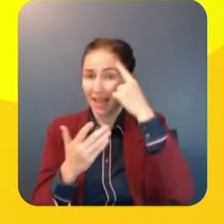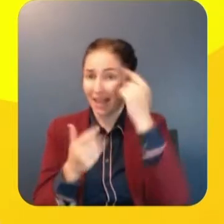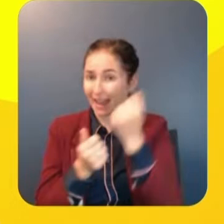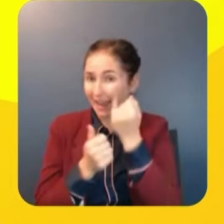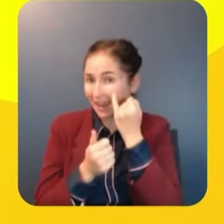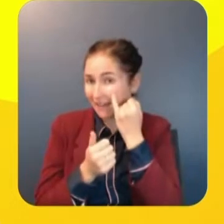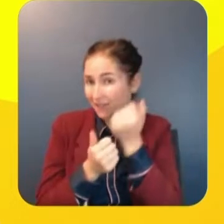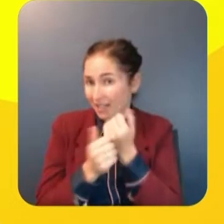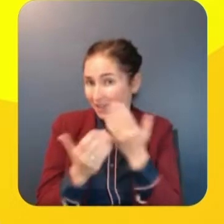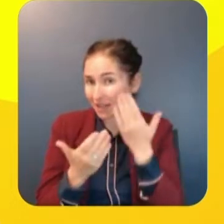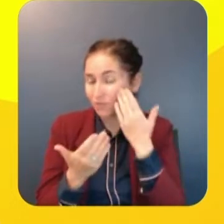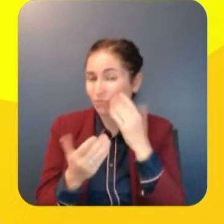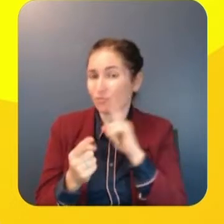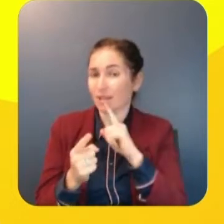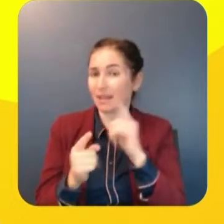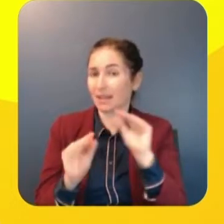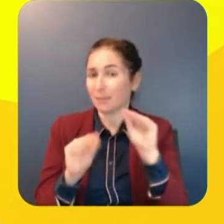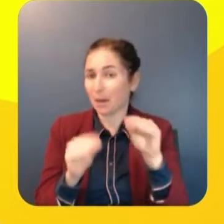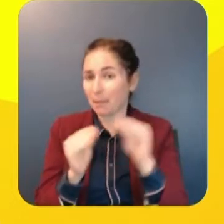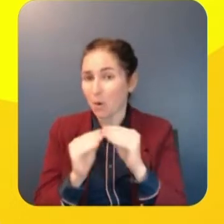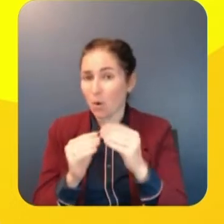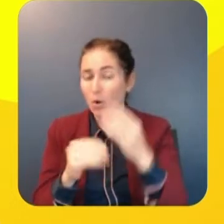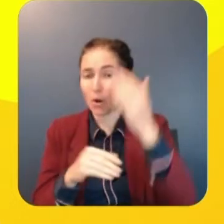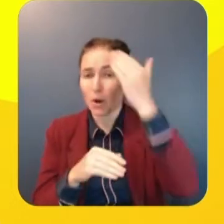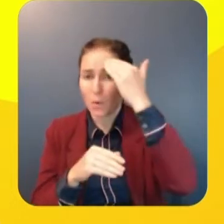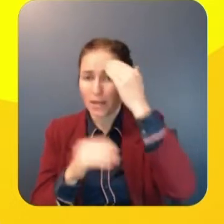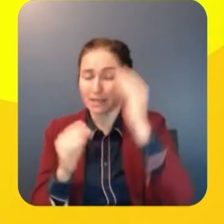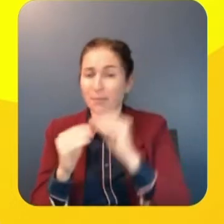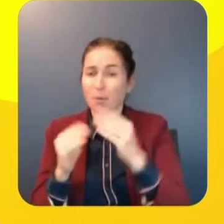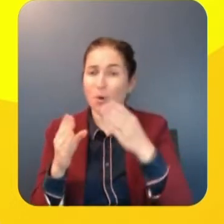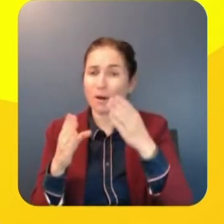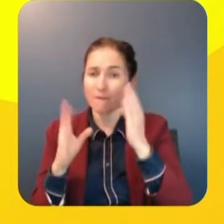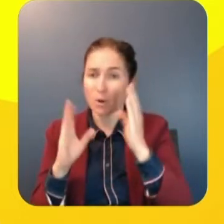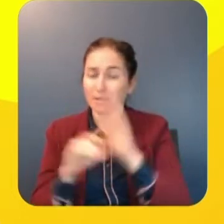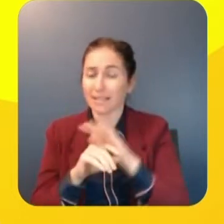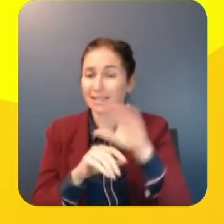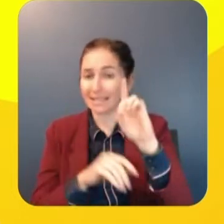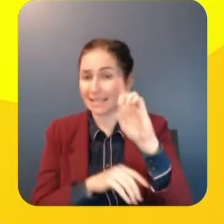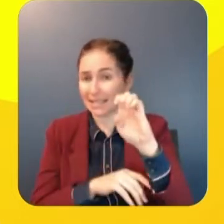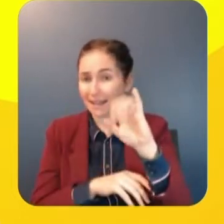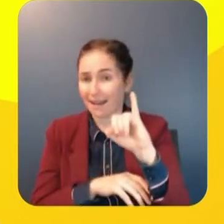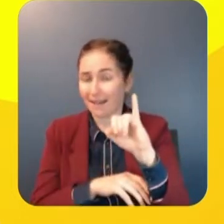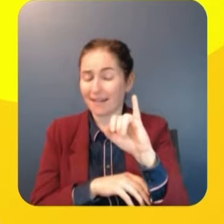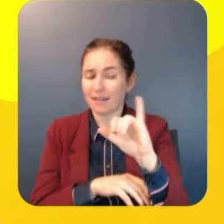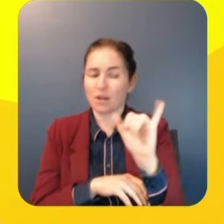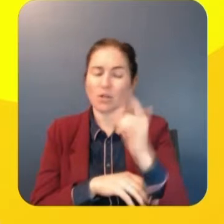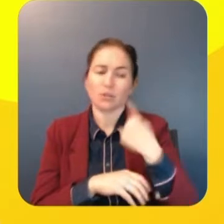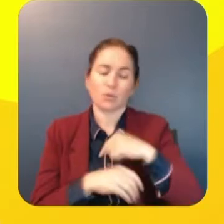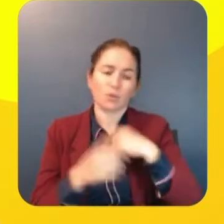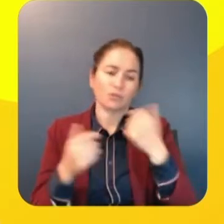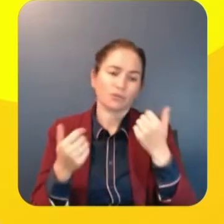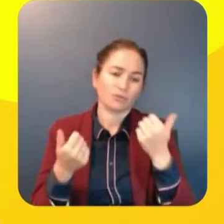more awareness and more focus on DEI. And we're also trying to find the opportunities in these challenges.